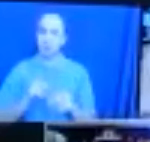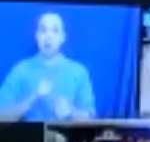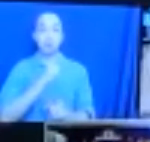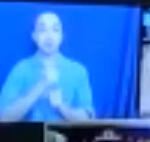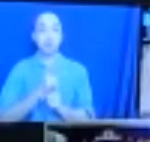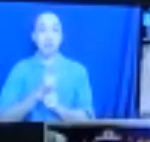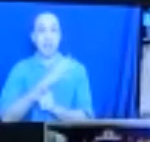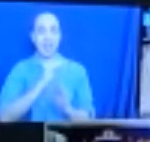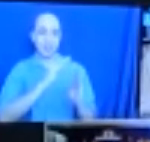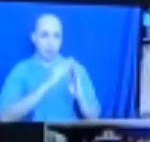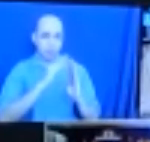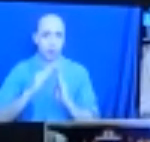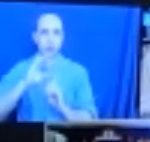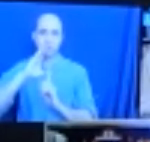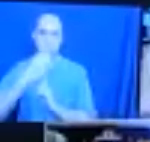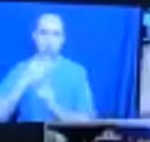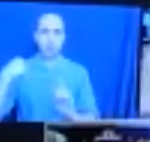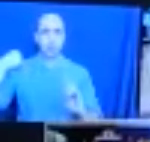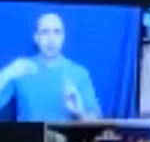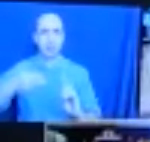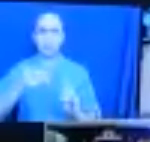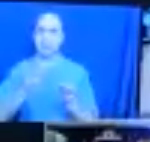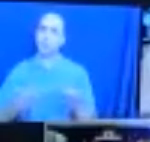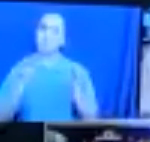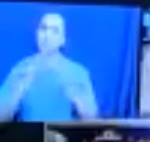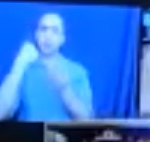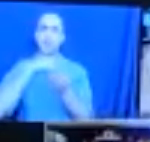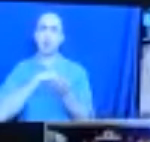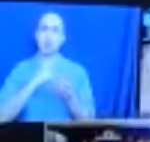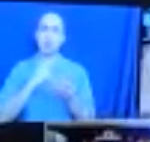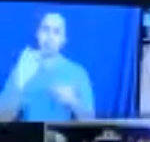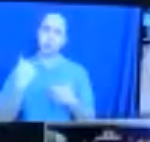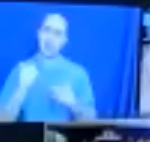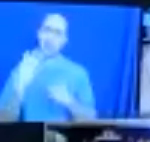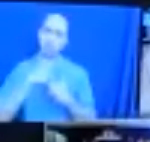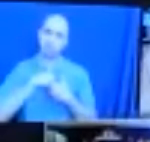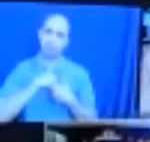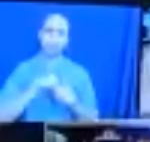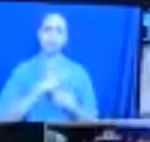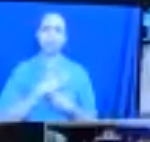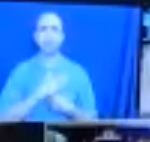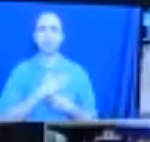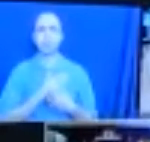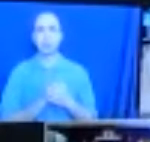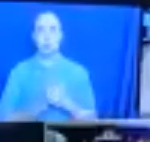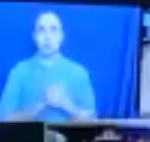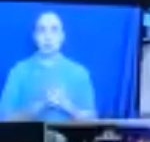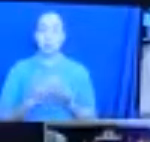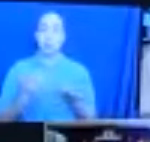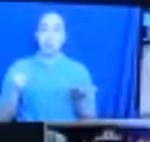ALL OF US TO HAVE IN OUR LIVES SOMEHOW.